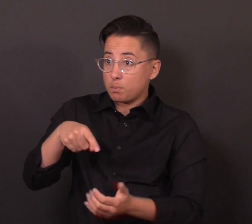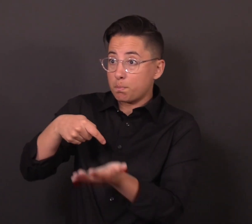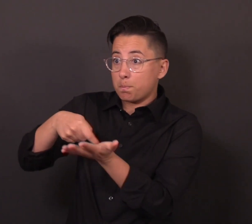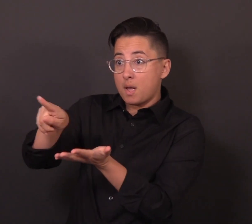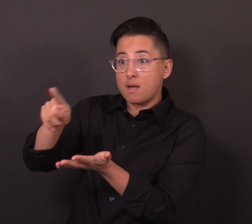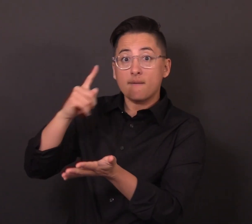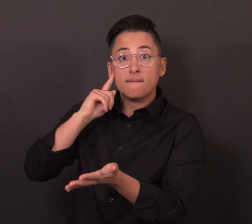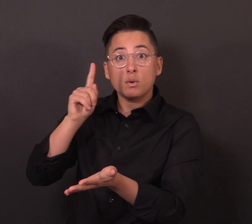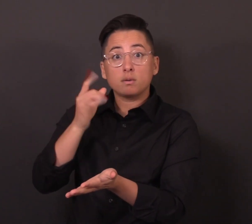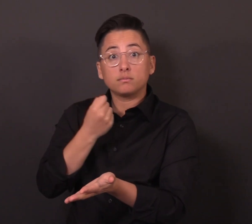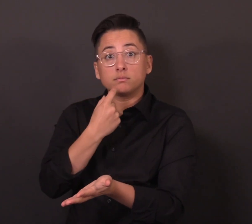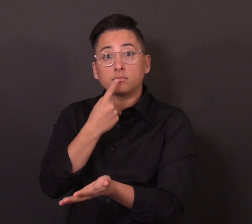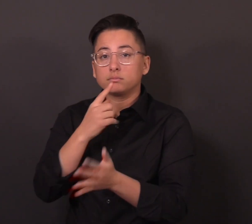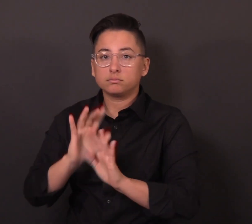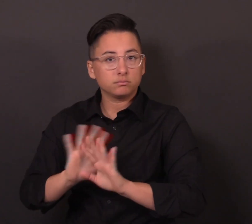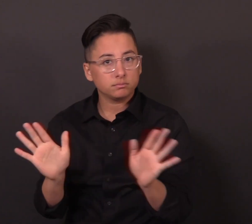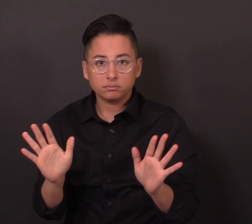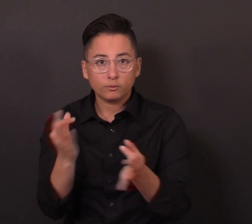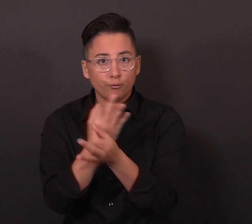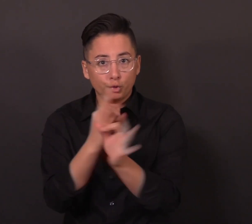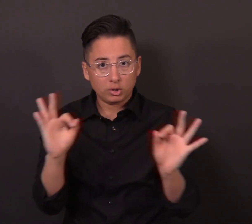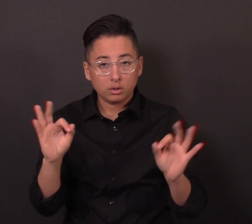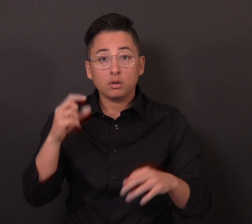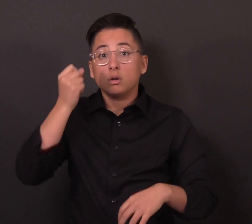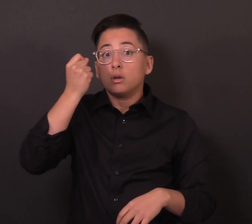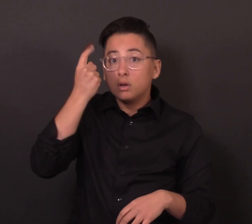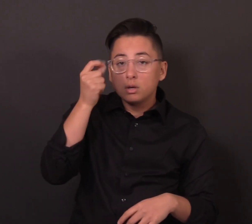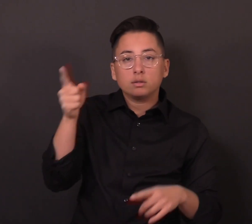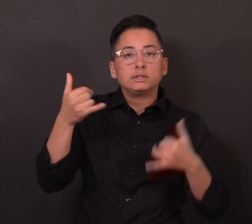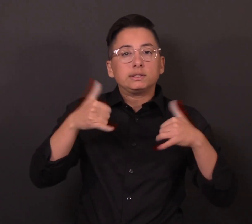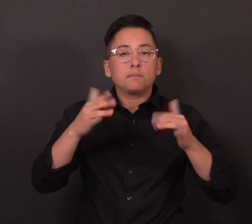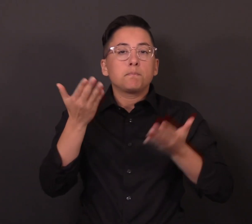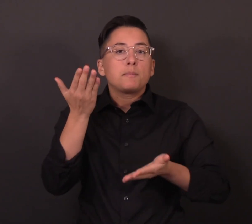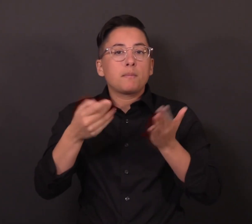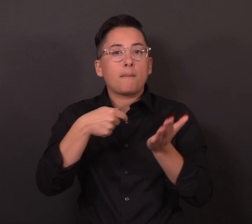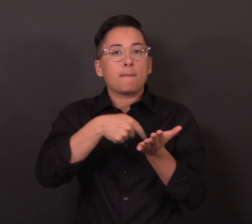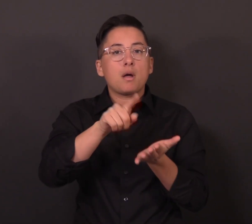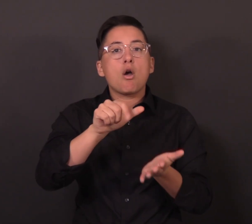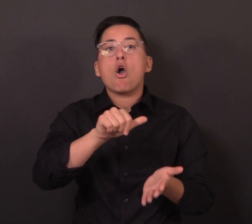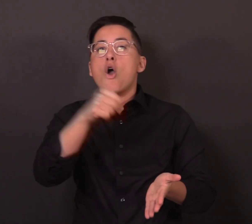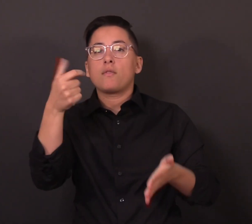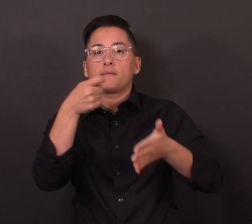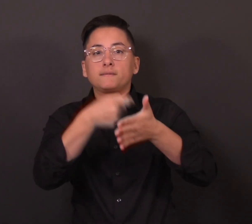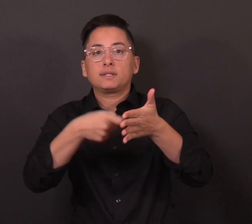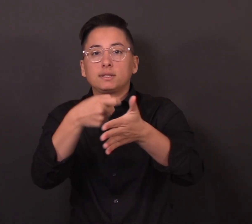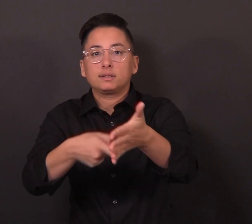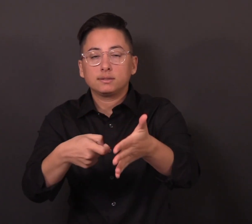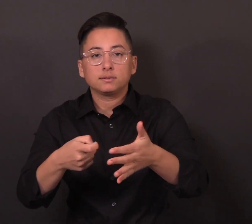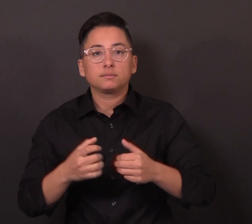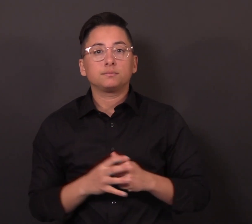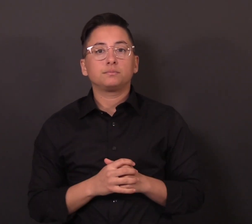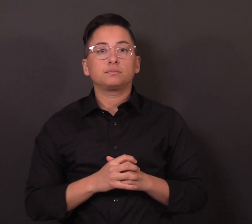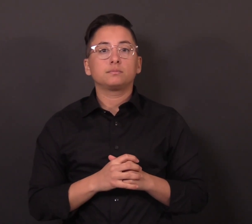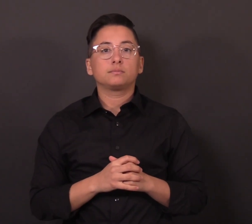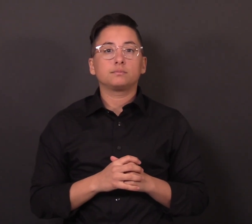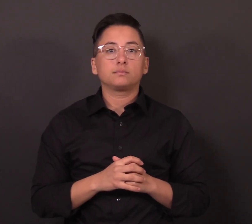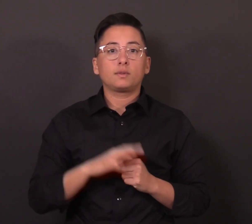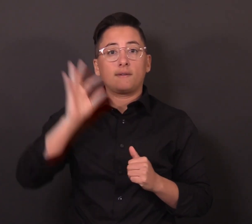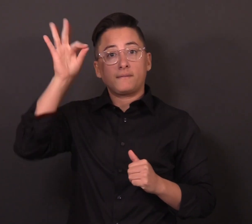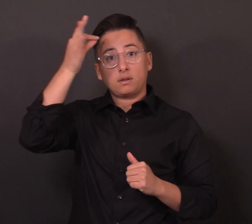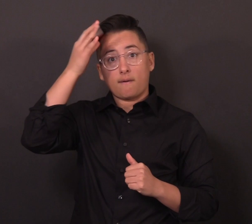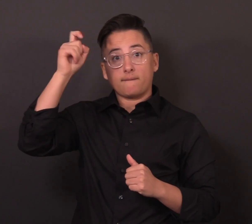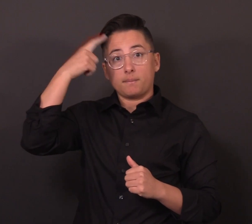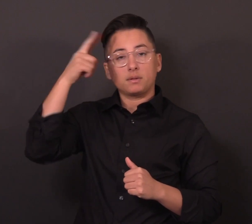although they may have to pay other charges. The federal government does not make remdesivir or